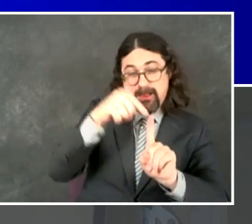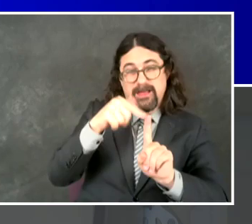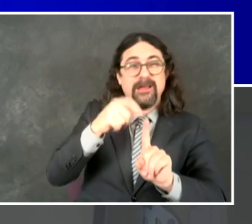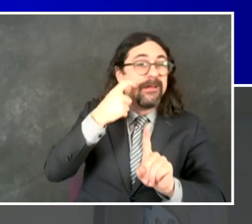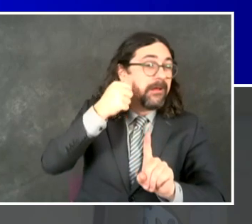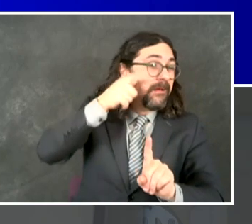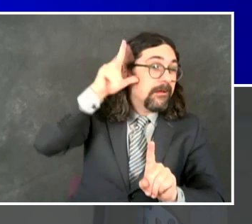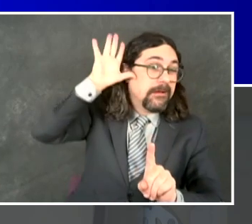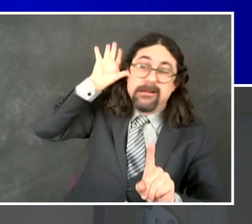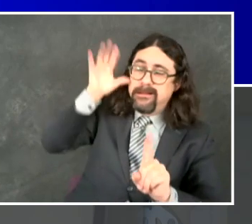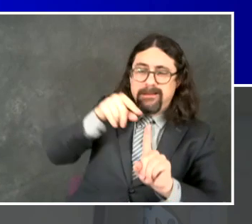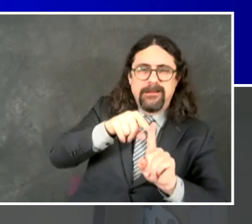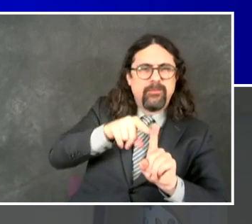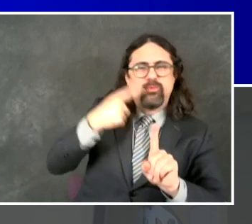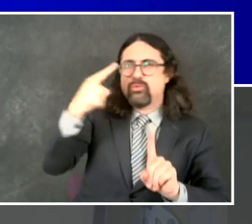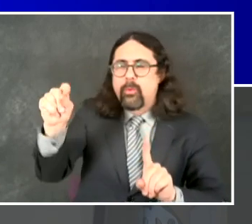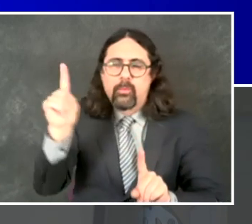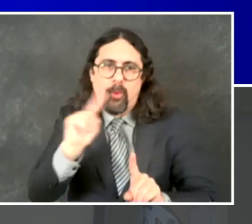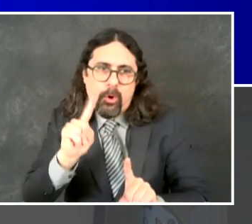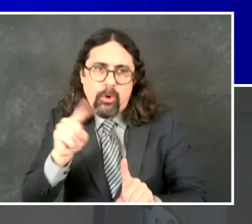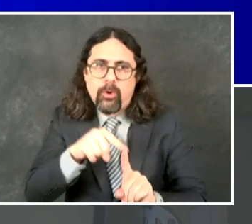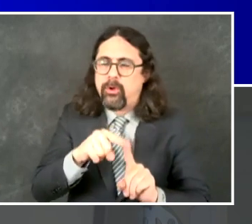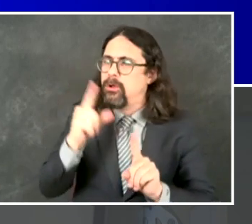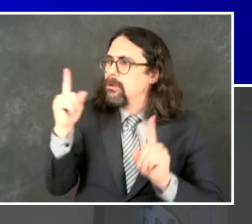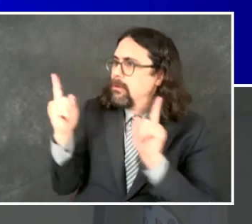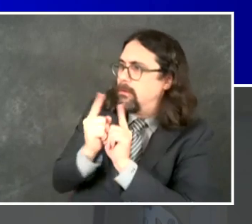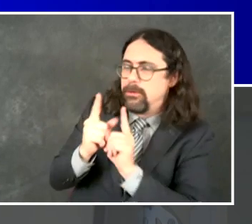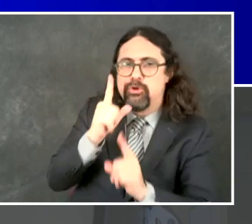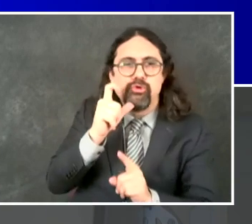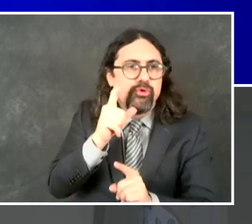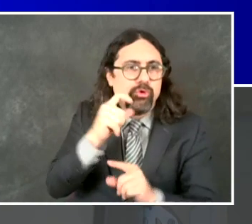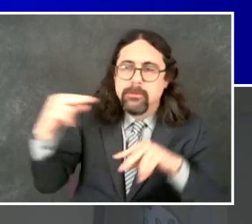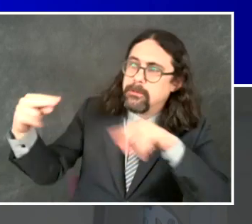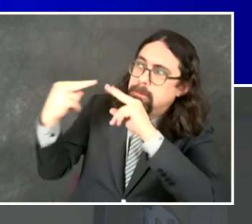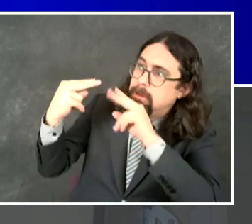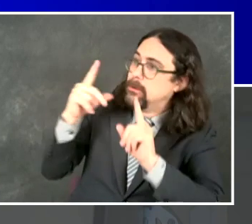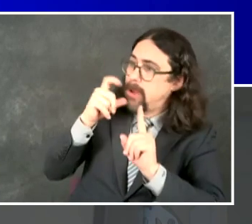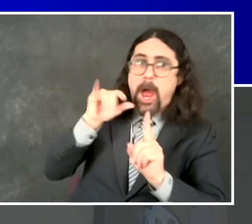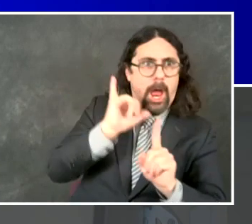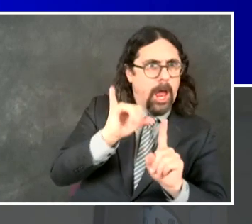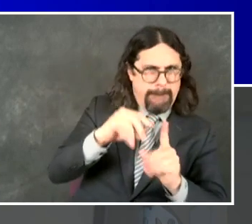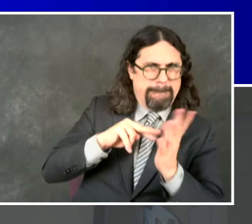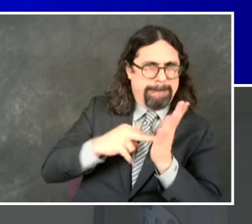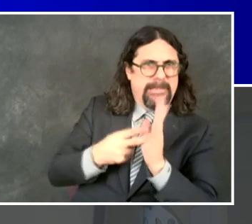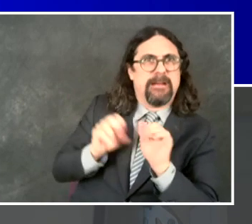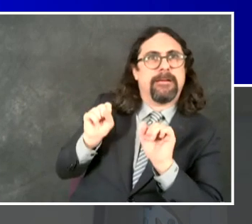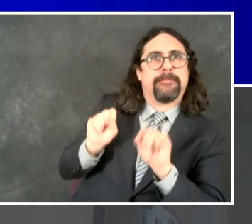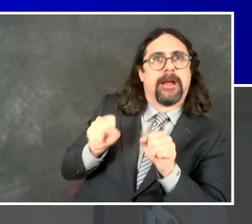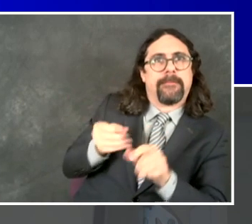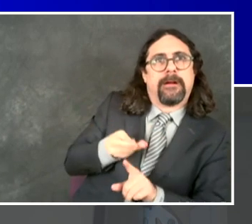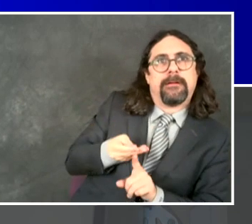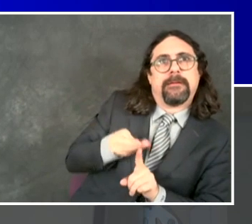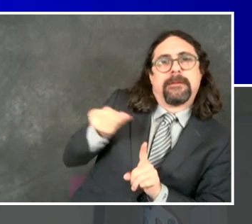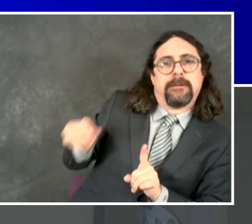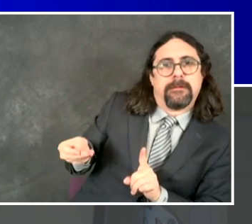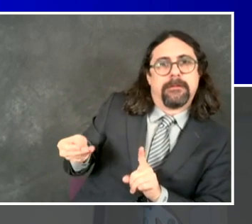NEVER BEEN SEEN BEFORE ON A VAST SCALE,O S ERYVE TIME SOMEONE TESTS POSITIVE, IMMEDIATELY, WE C ANSWING INTO